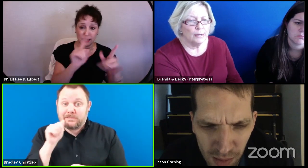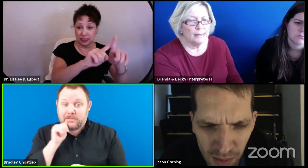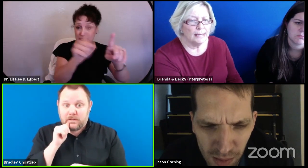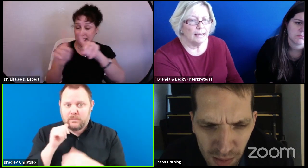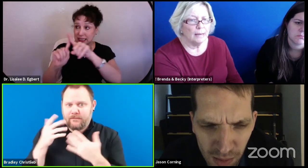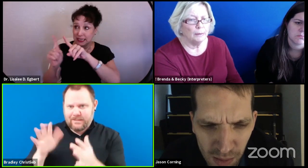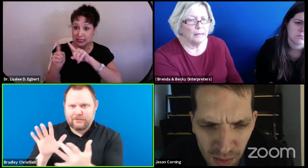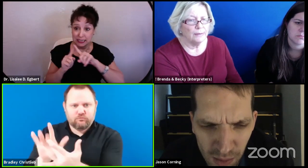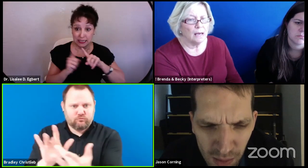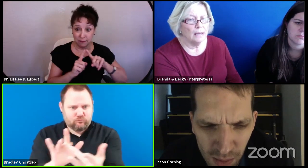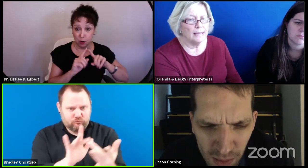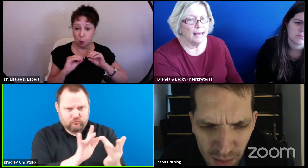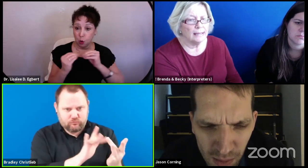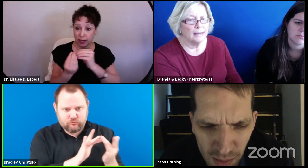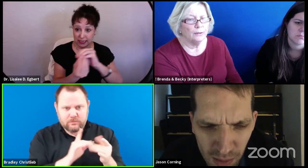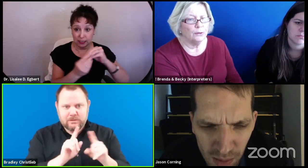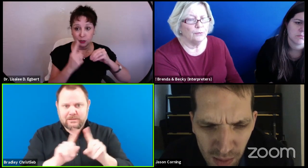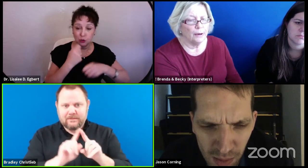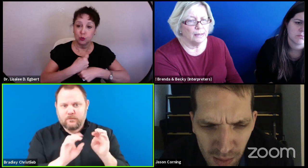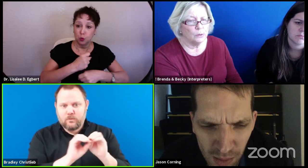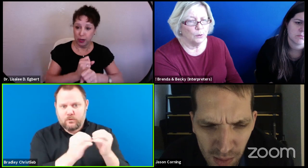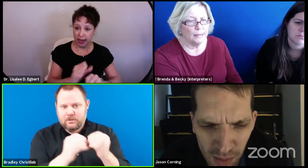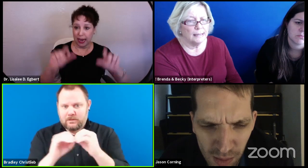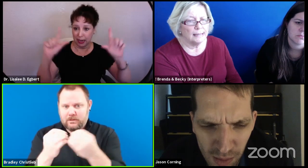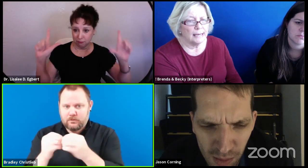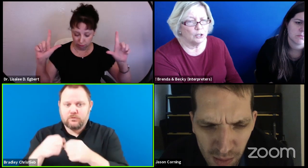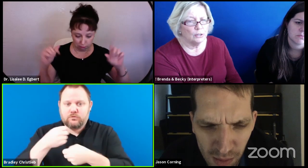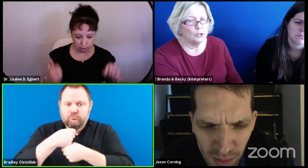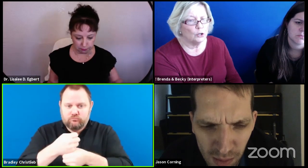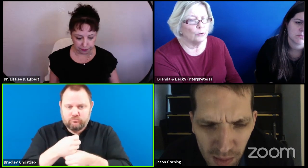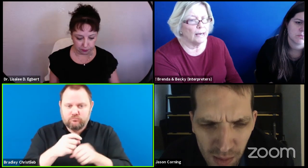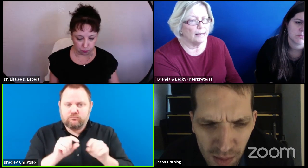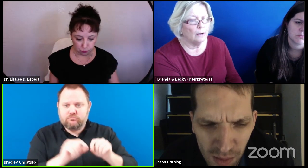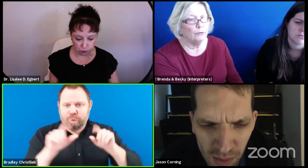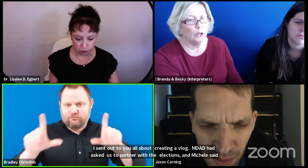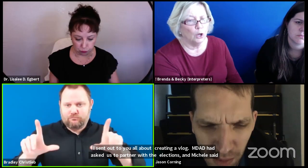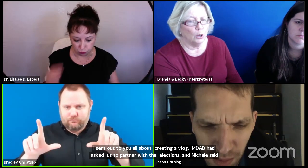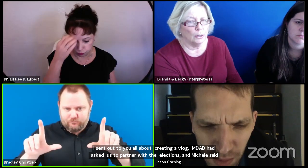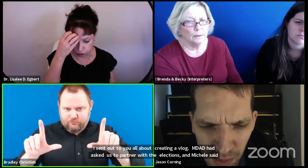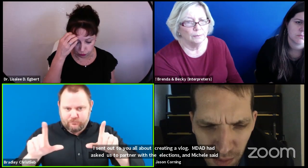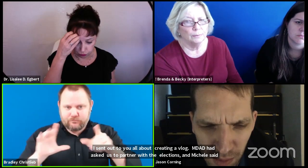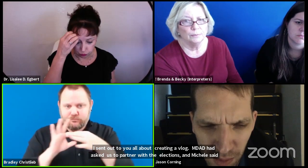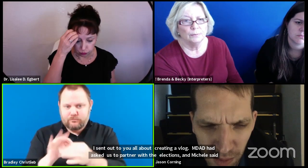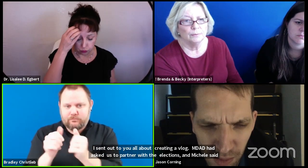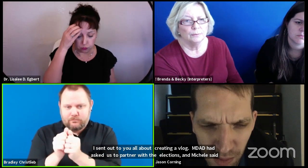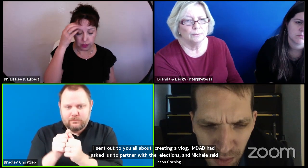So TraciAnn I believe is contacting the various organizations to create a vlog.